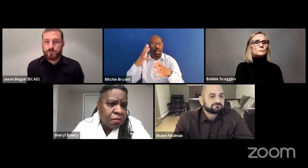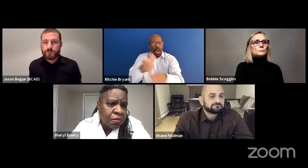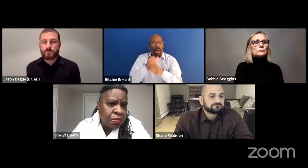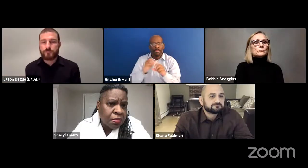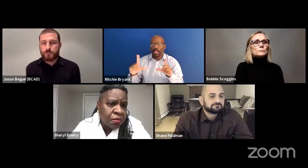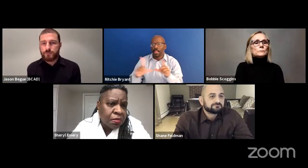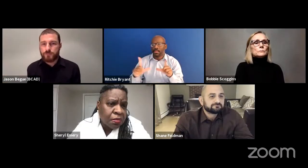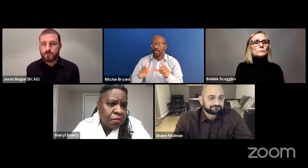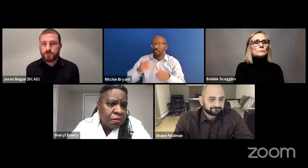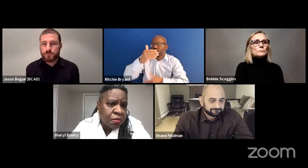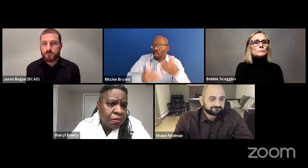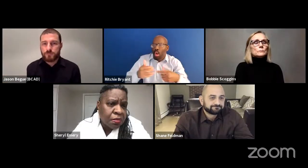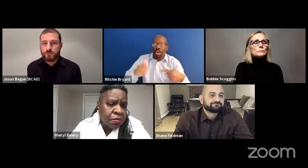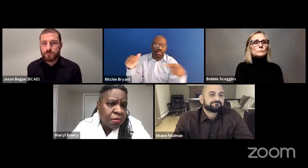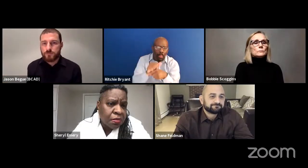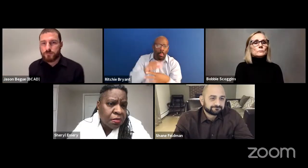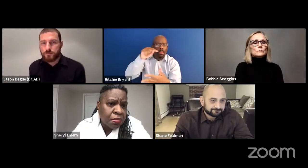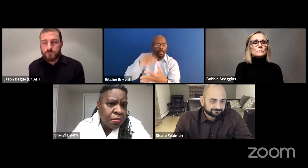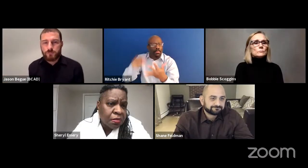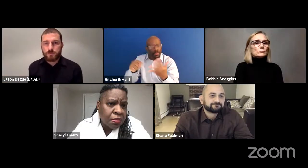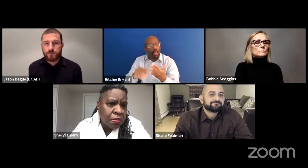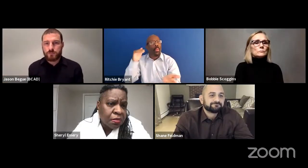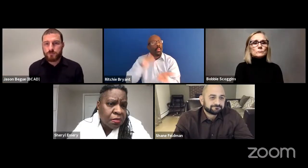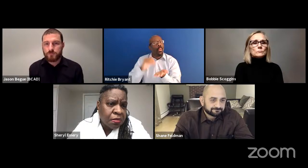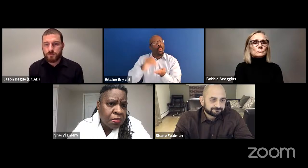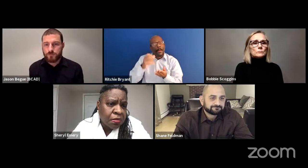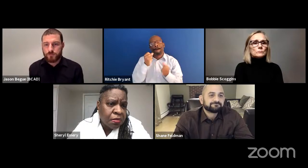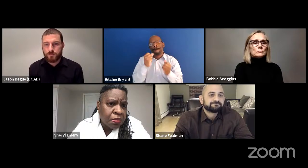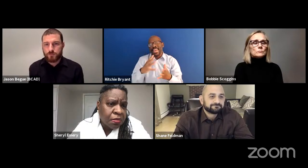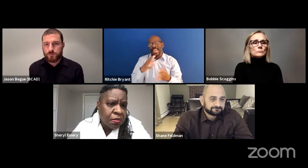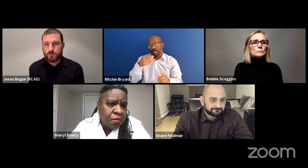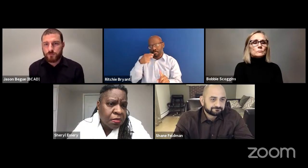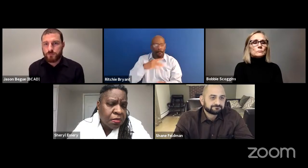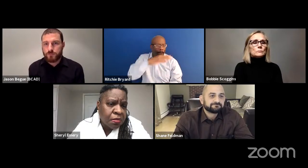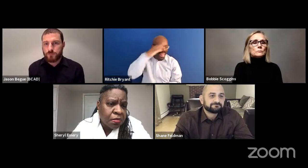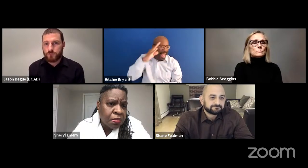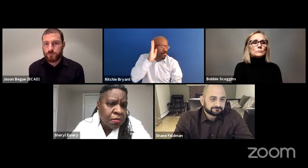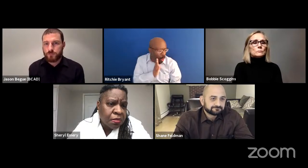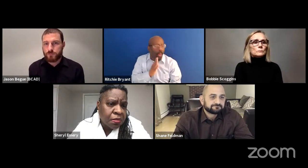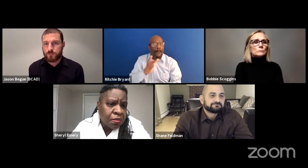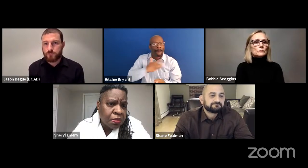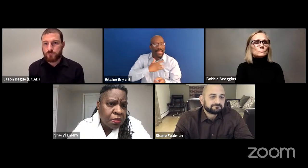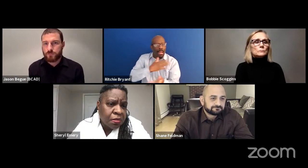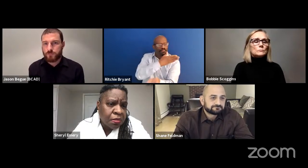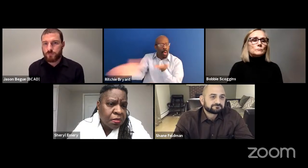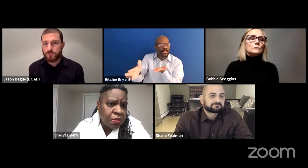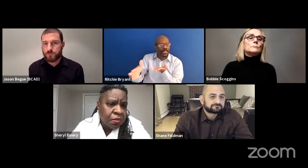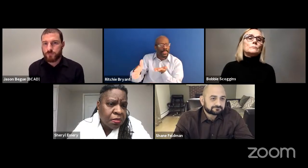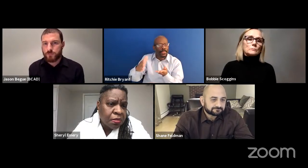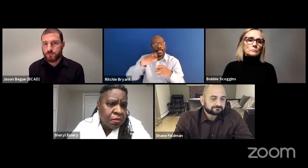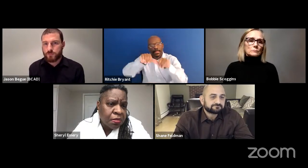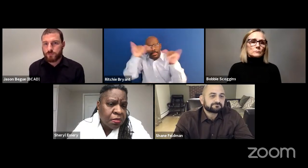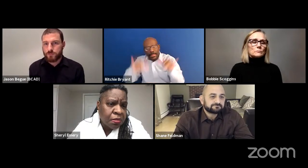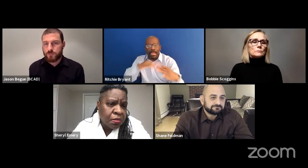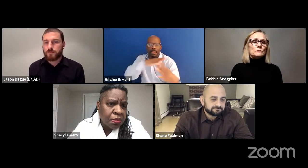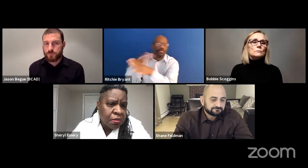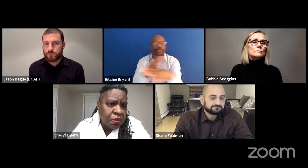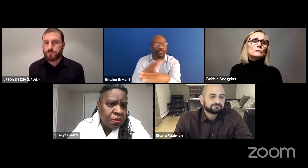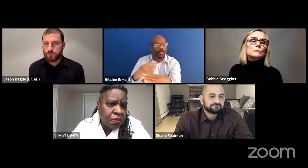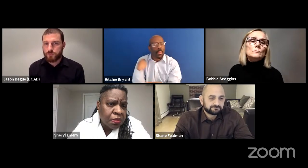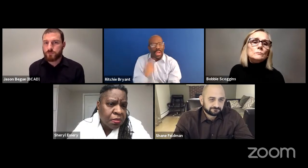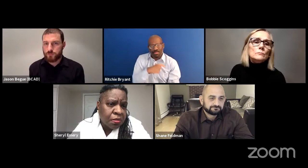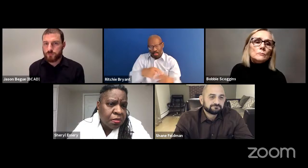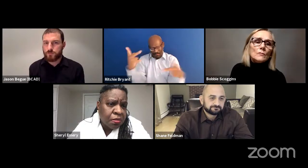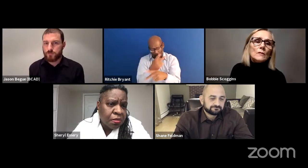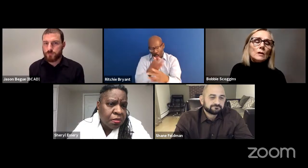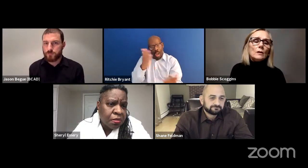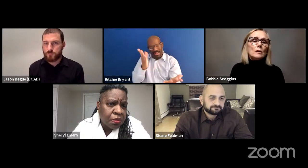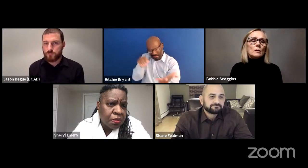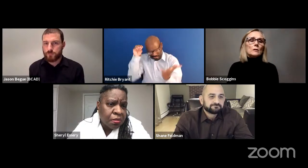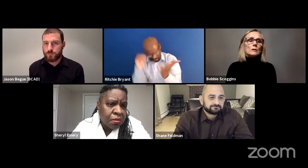we need to consider. We need to consider how interpreters become licensed. Especially the